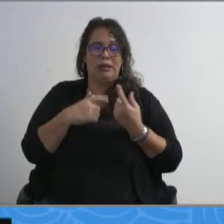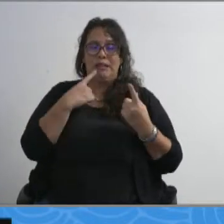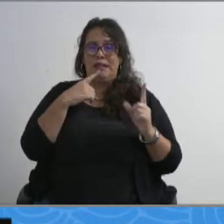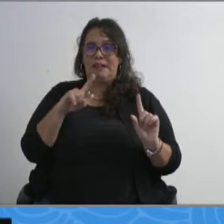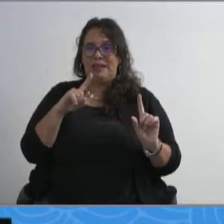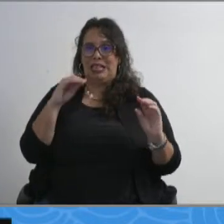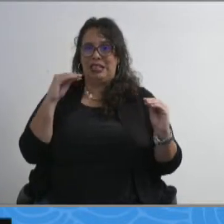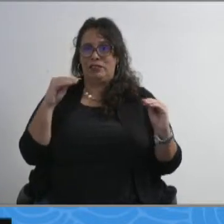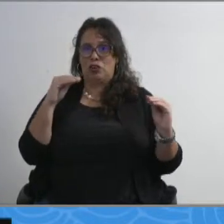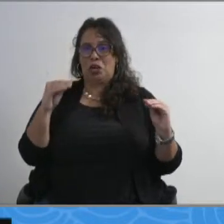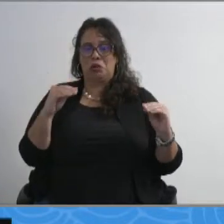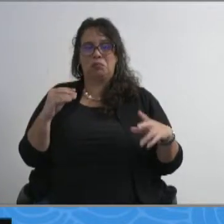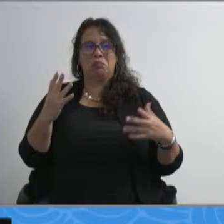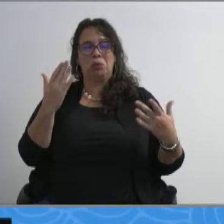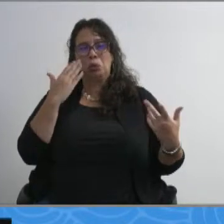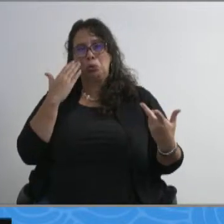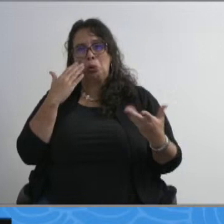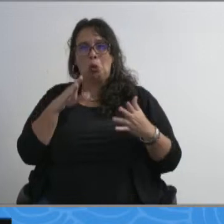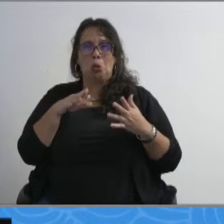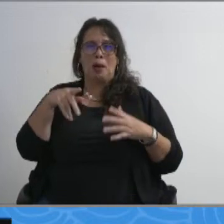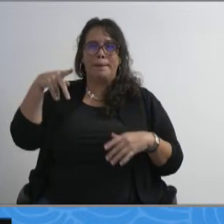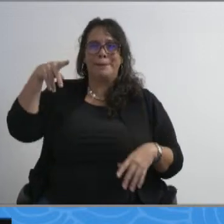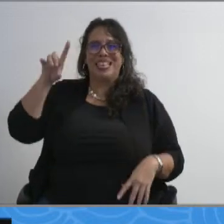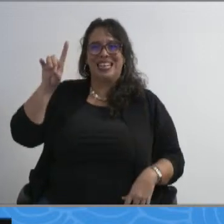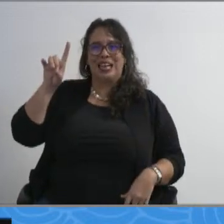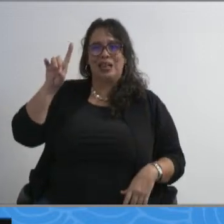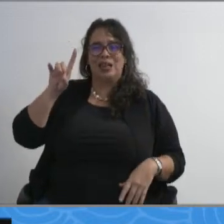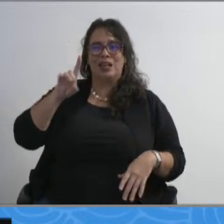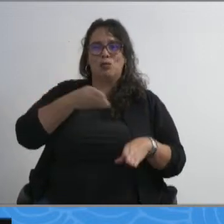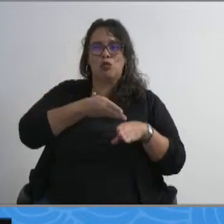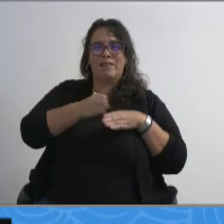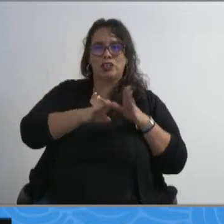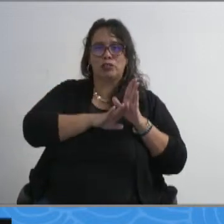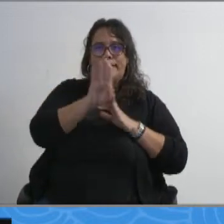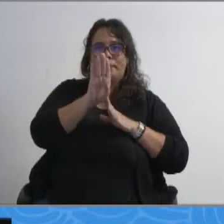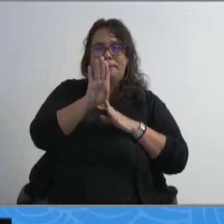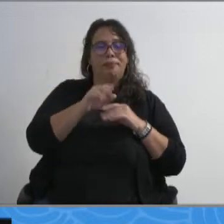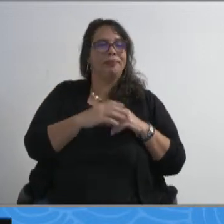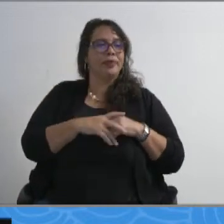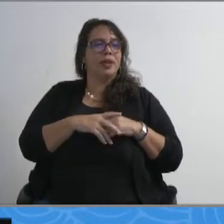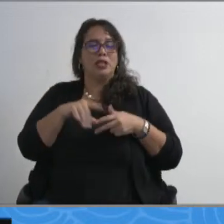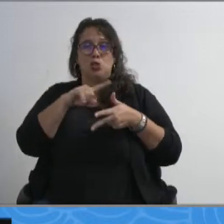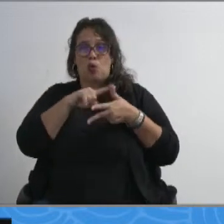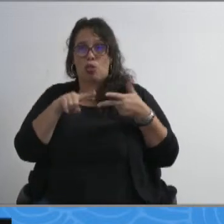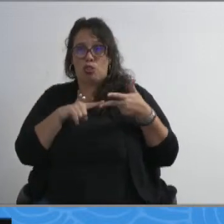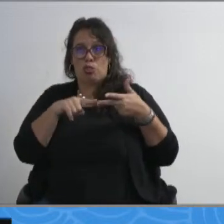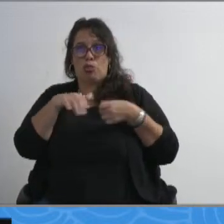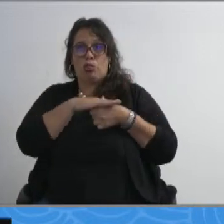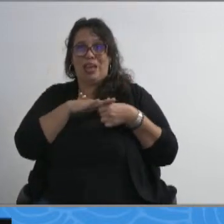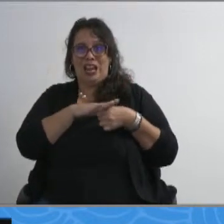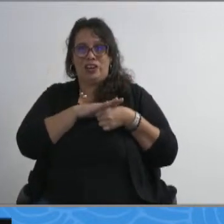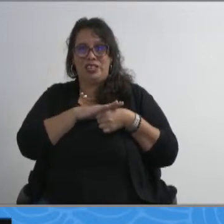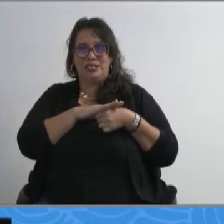A lot of people know it by professional development. These are the three areas that are not a part